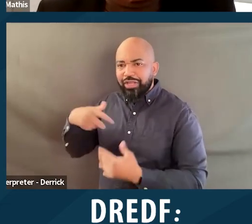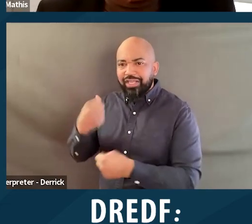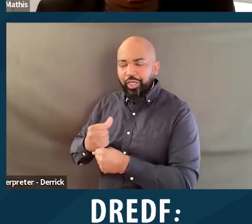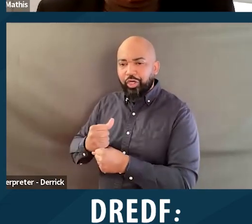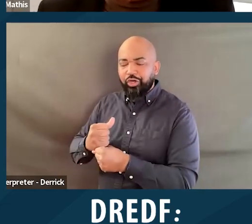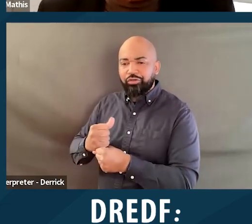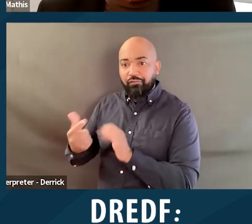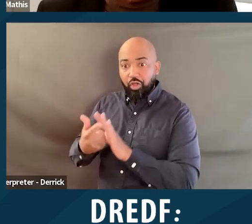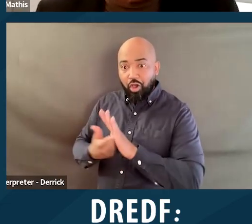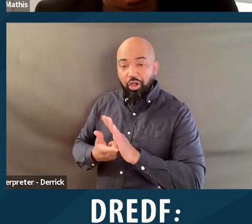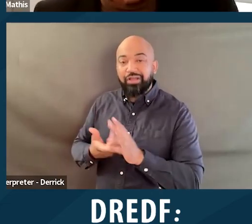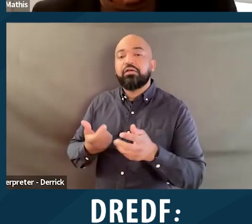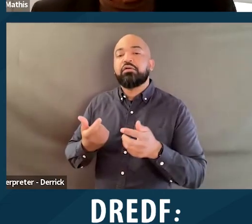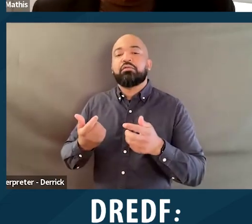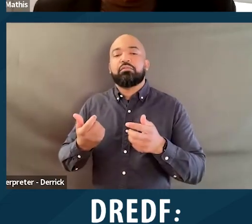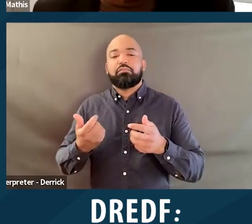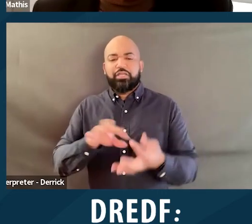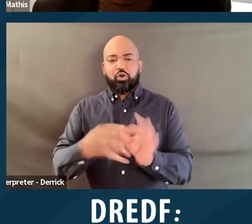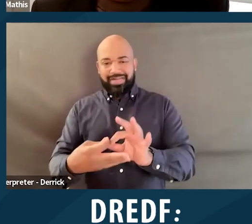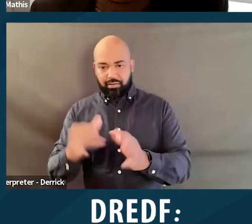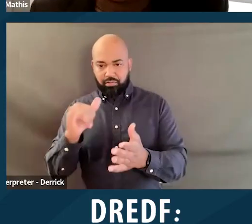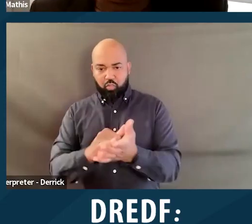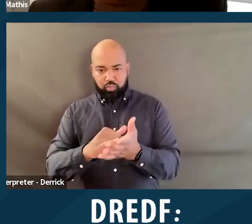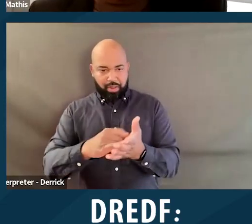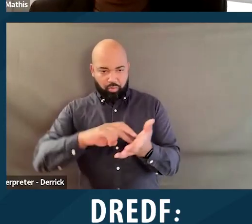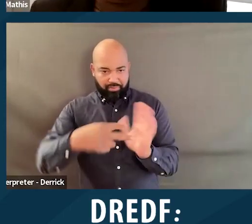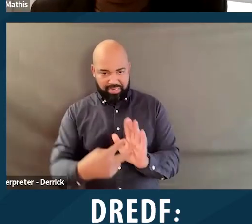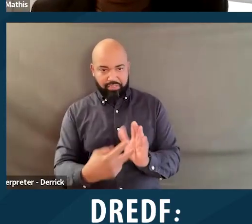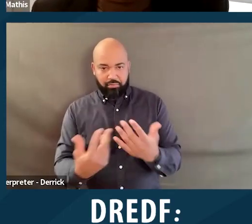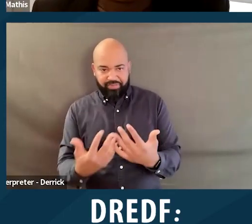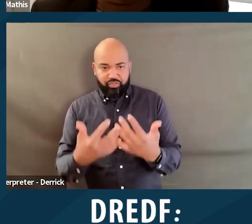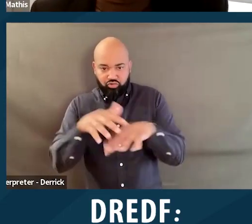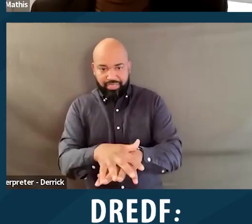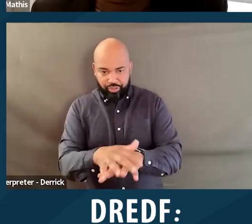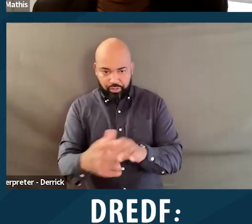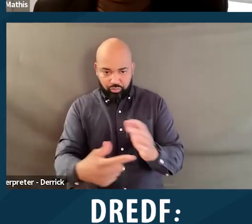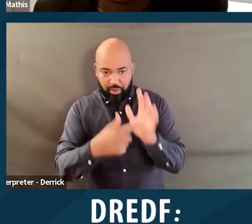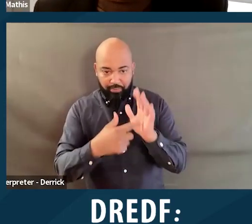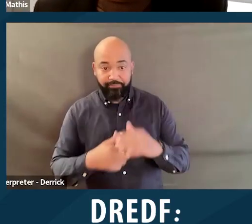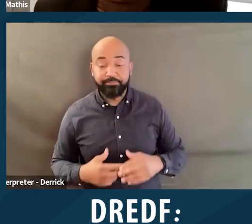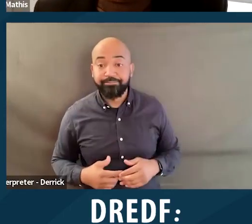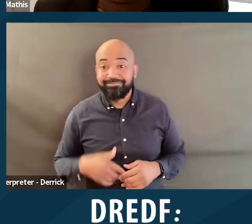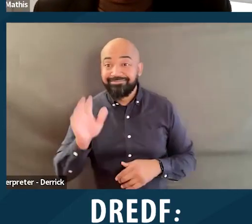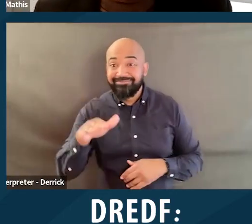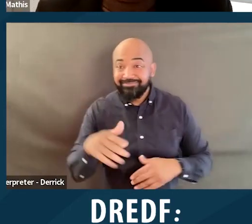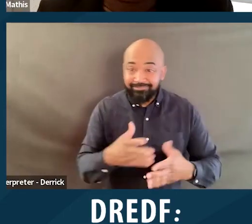have almost three decades of law interpreting the principles of the integration mandate.